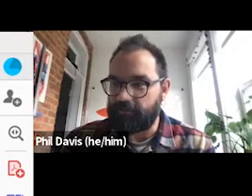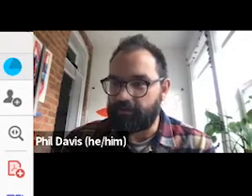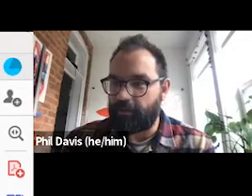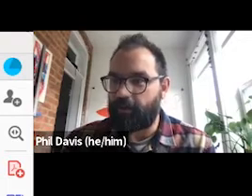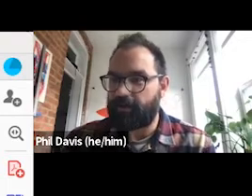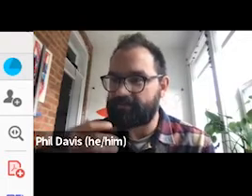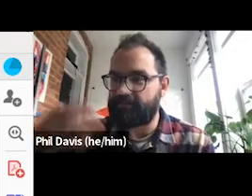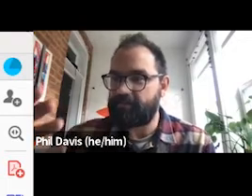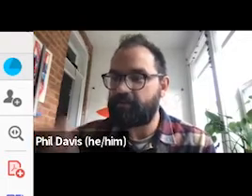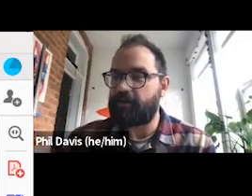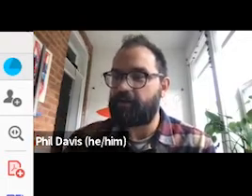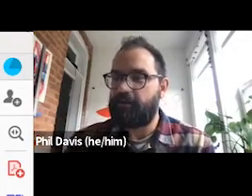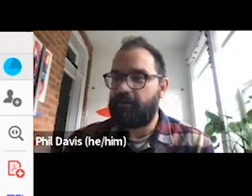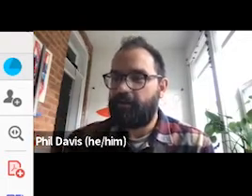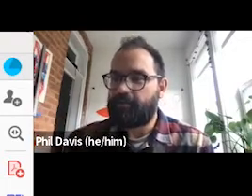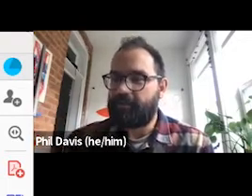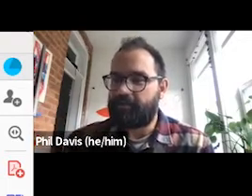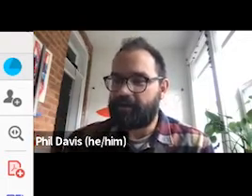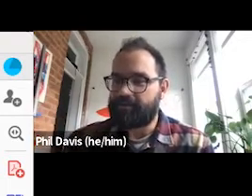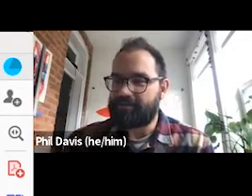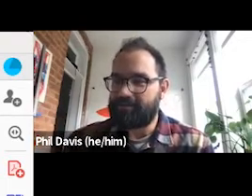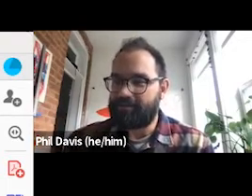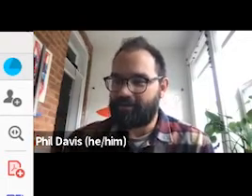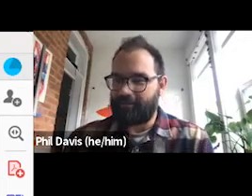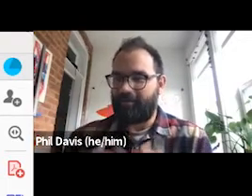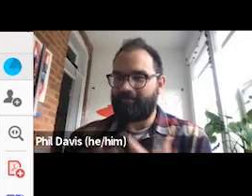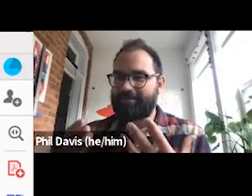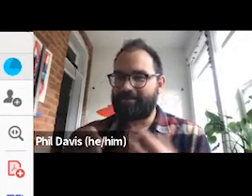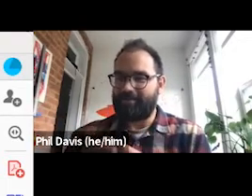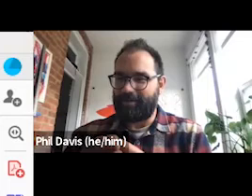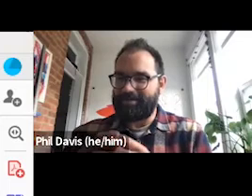If you don't have stuff in there and then the next year all of a sudden your budget